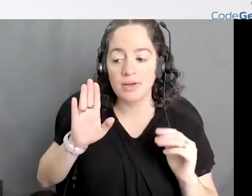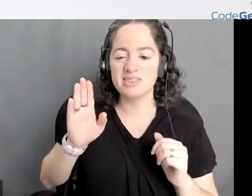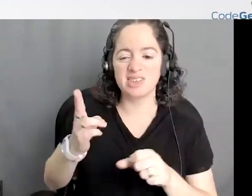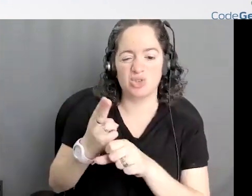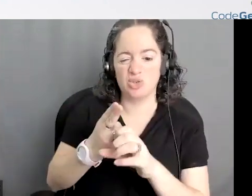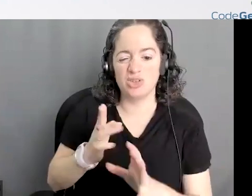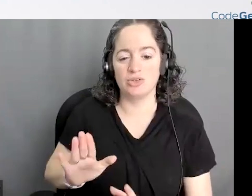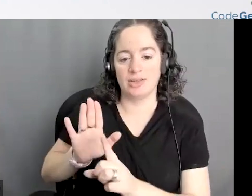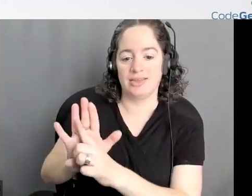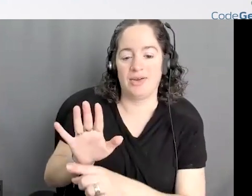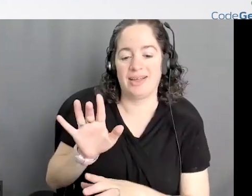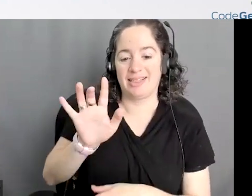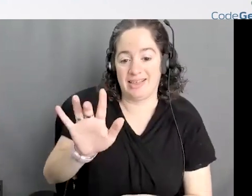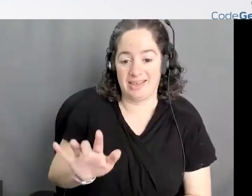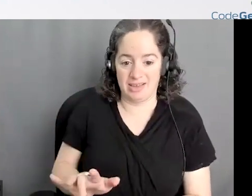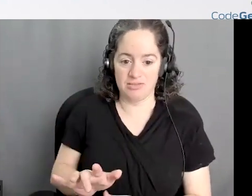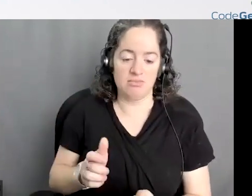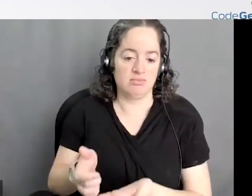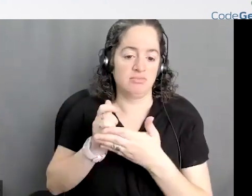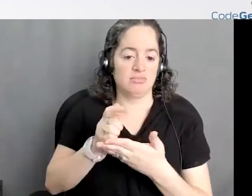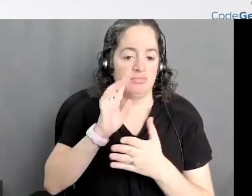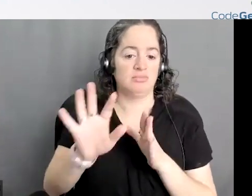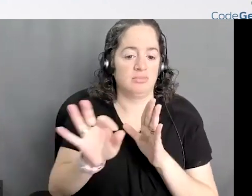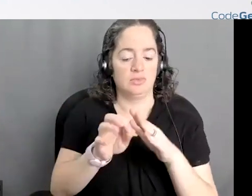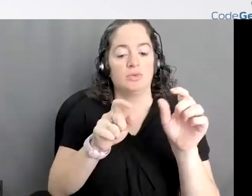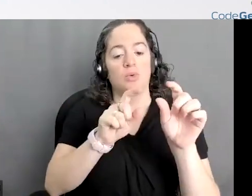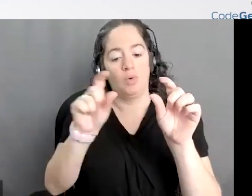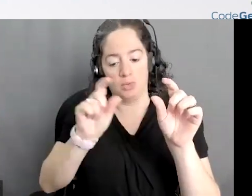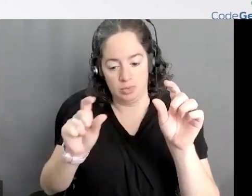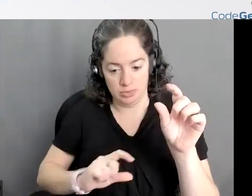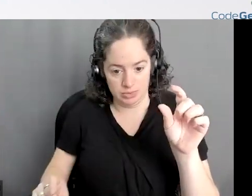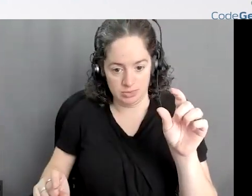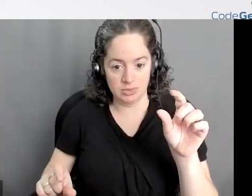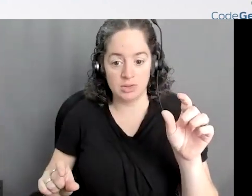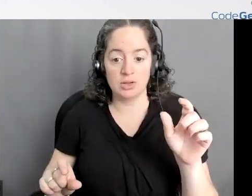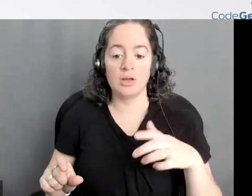so that we can highlight the rows. We're responding to the scroll buttons earlier or later